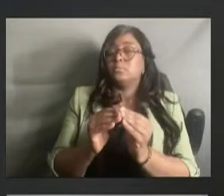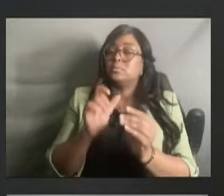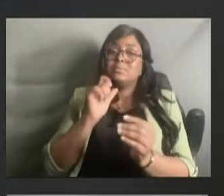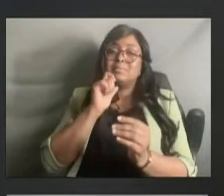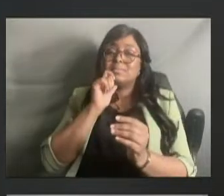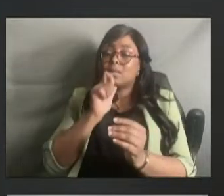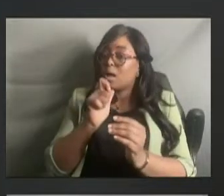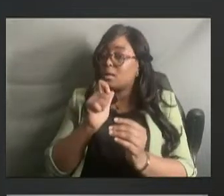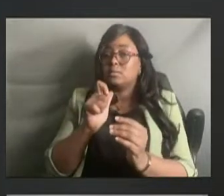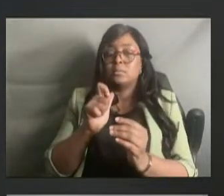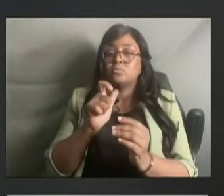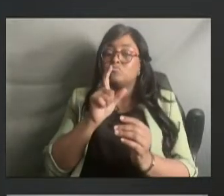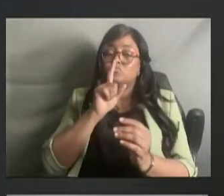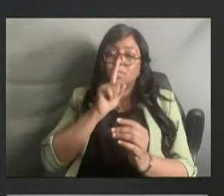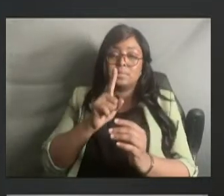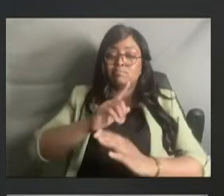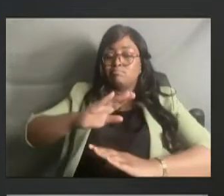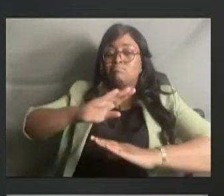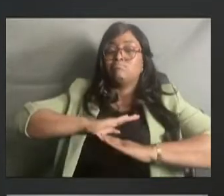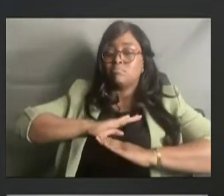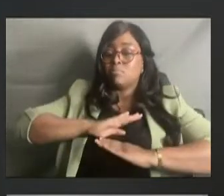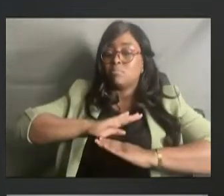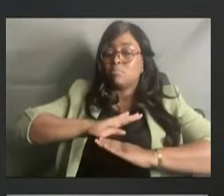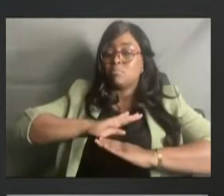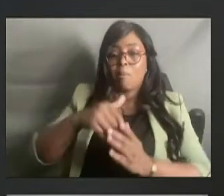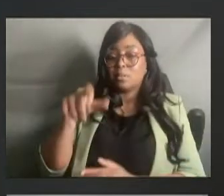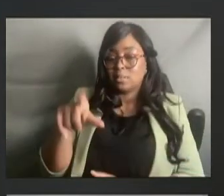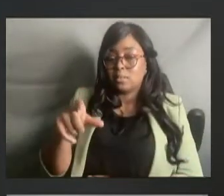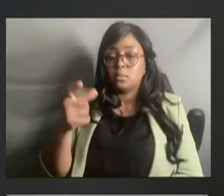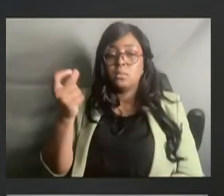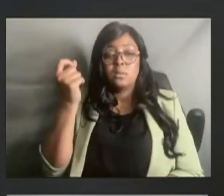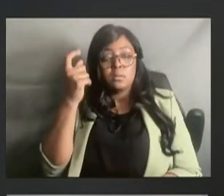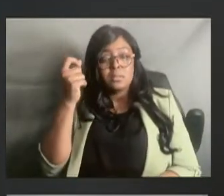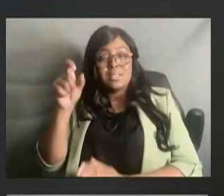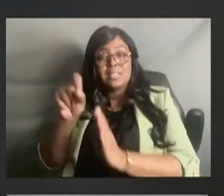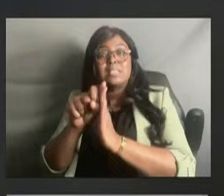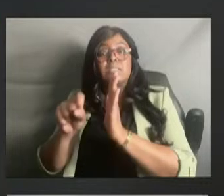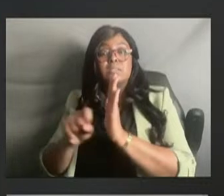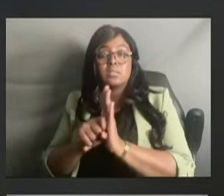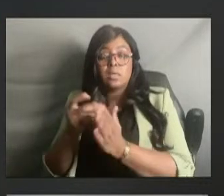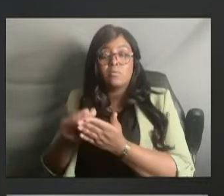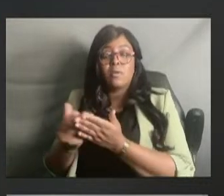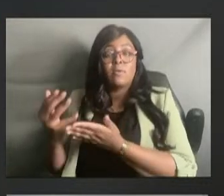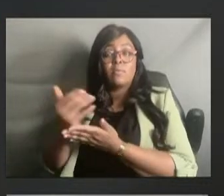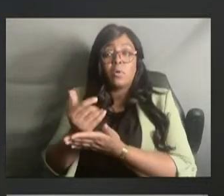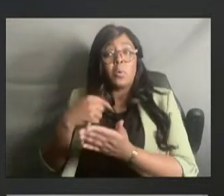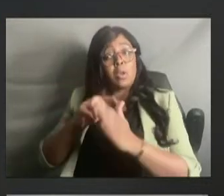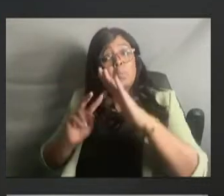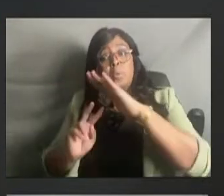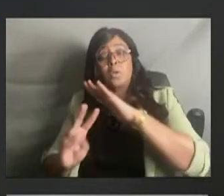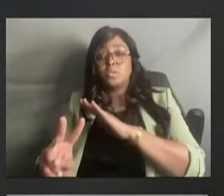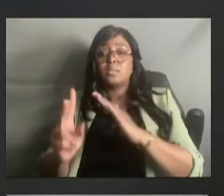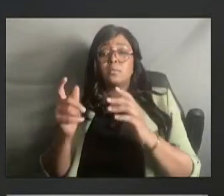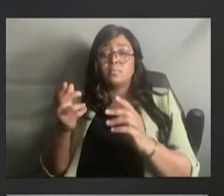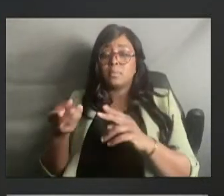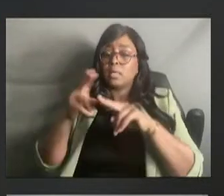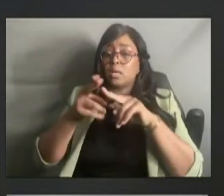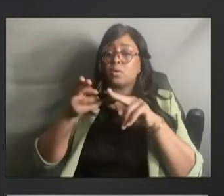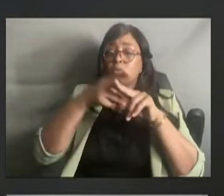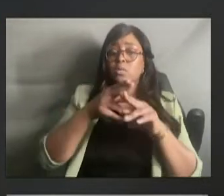reasonably ask for a lot more and absolutely not even come close to meeting all of our